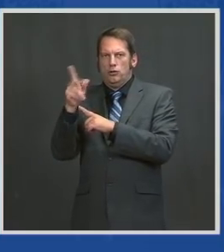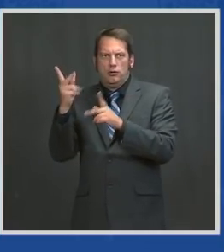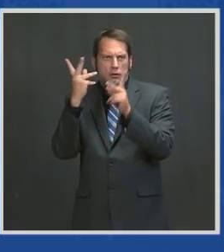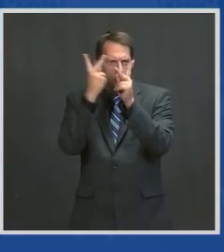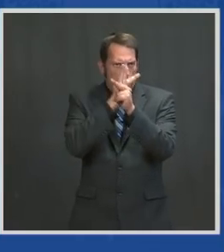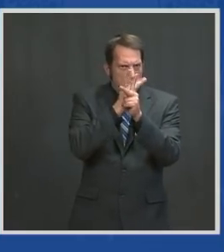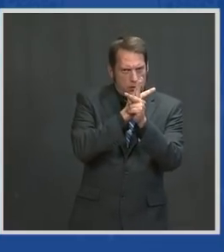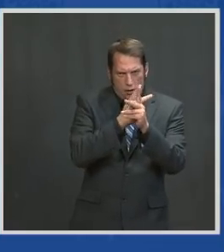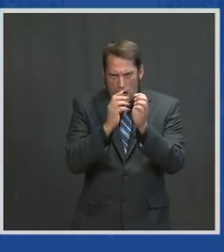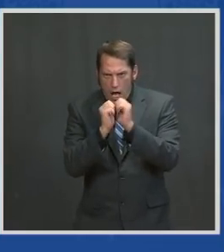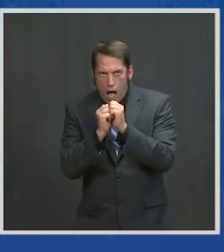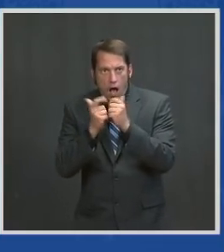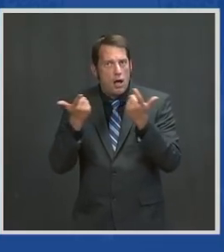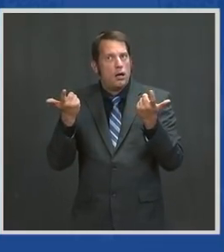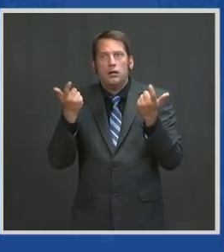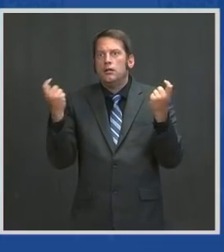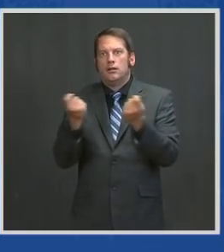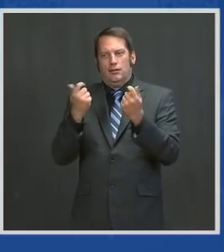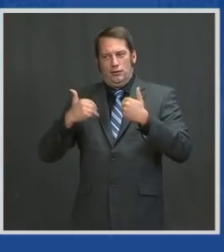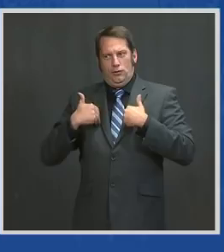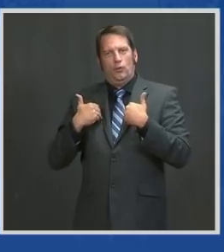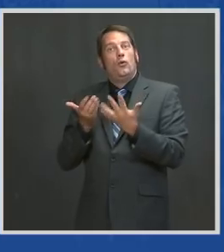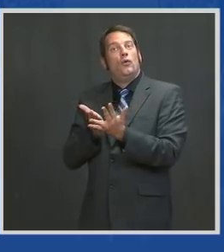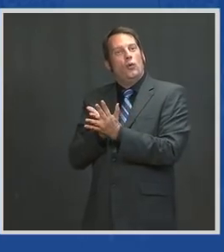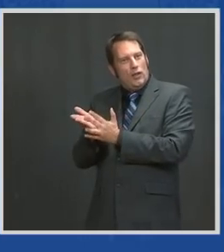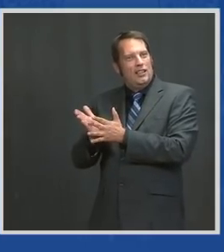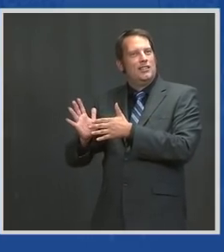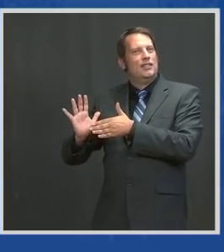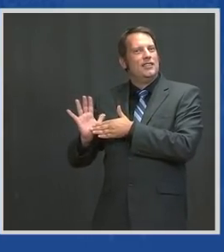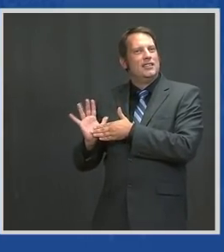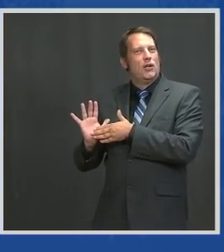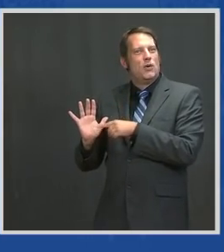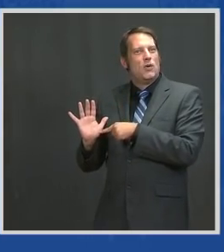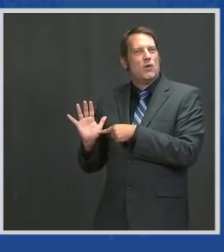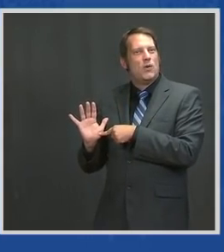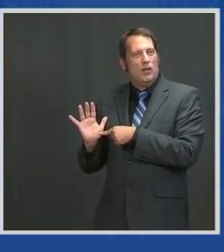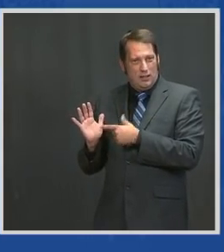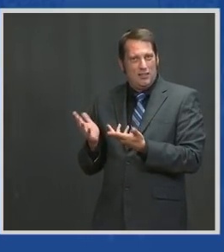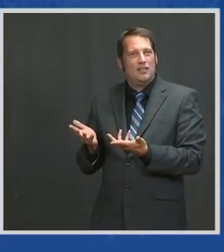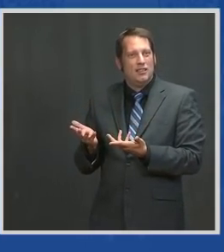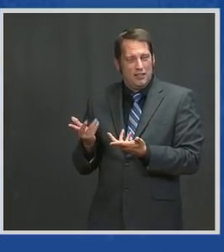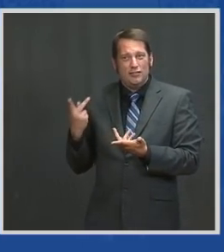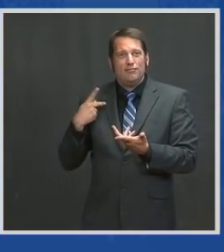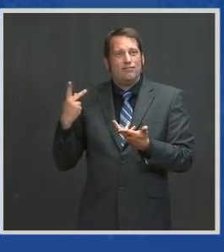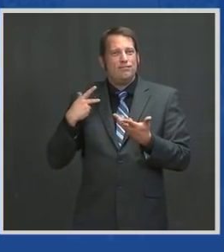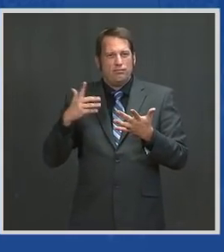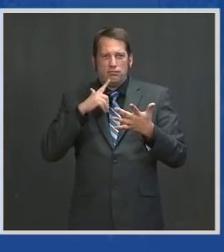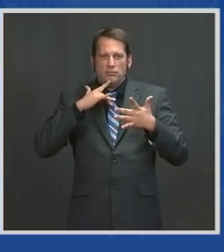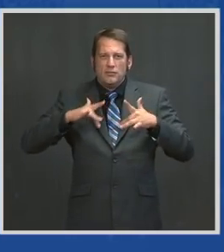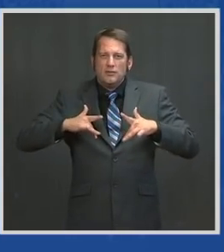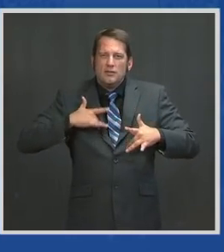And Joe and I are always excited to visit with our troops and their families.